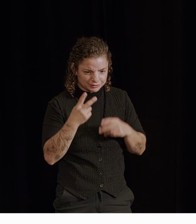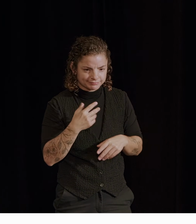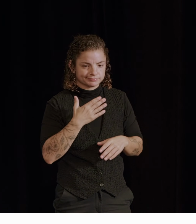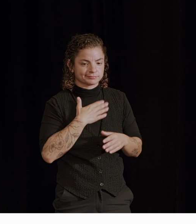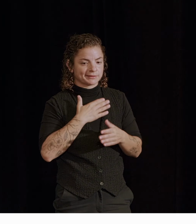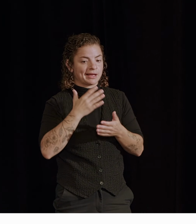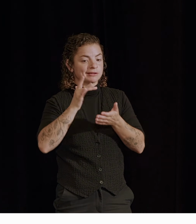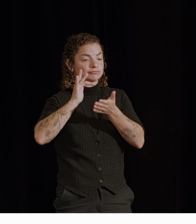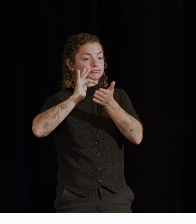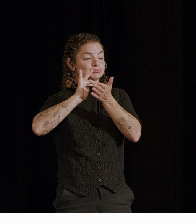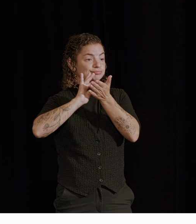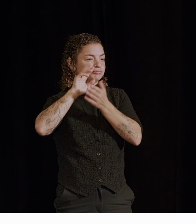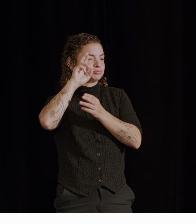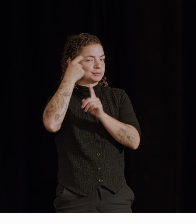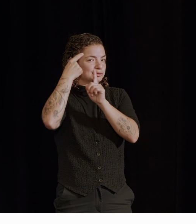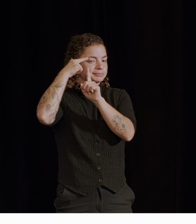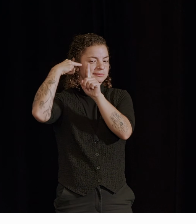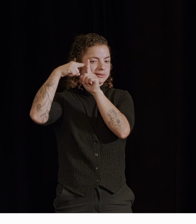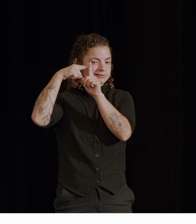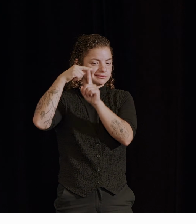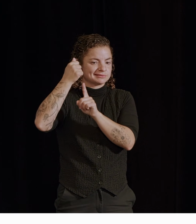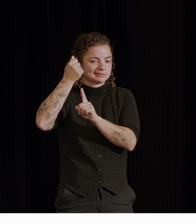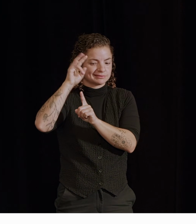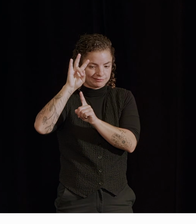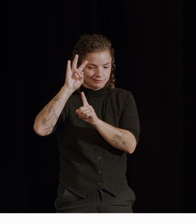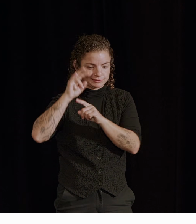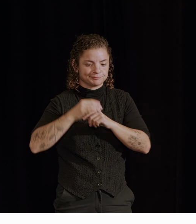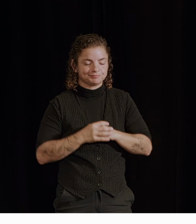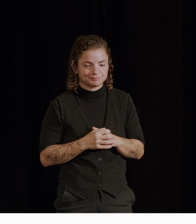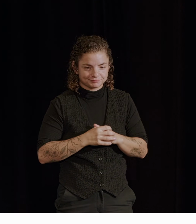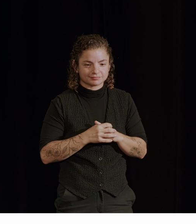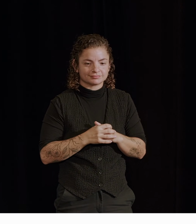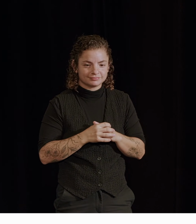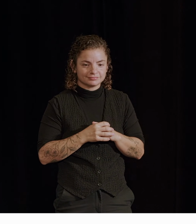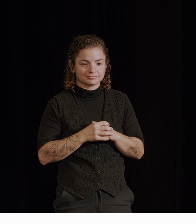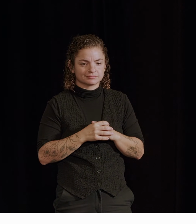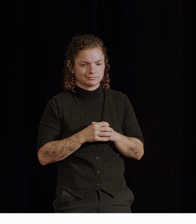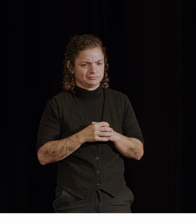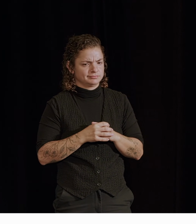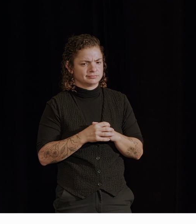We don't make the glasses in my prescription. And so for those of you who can see,